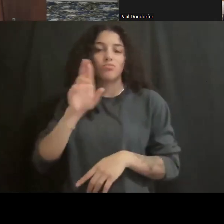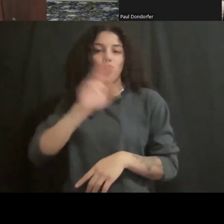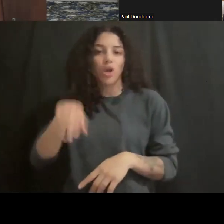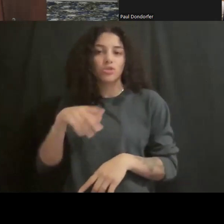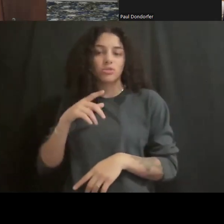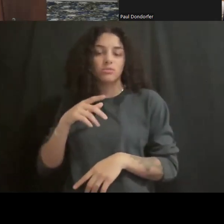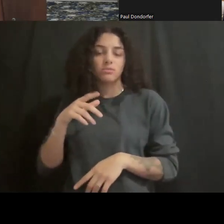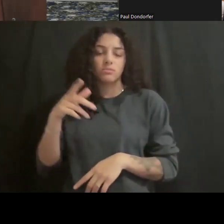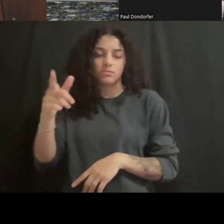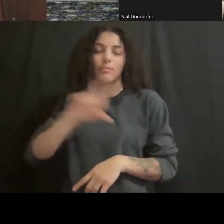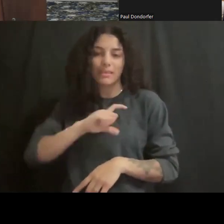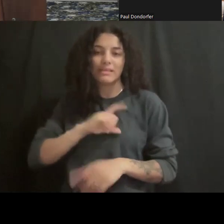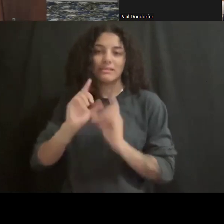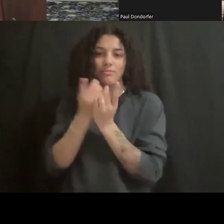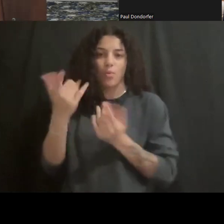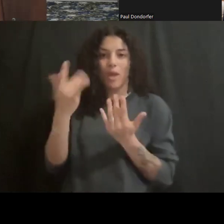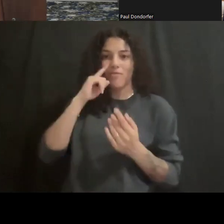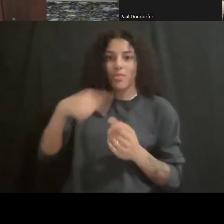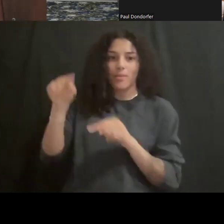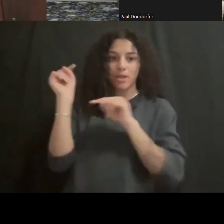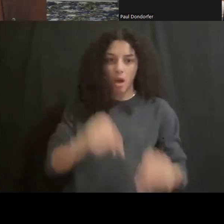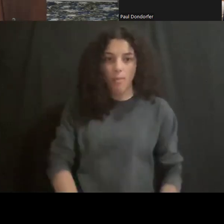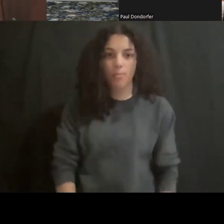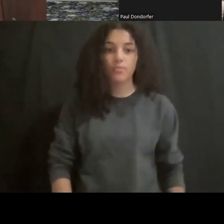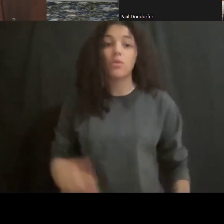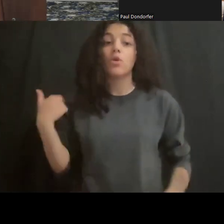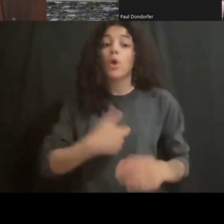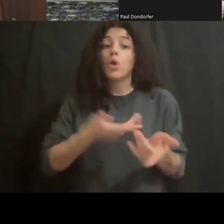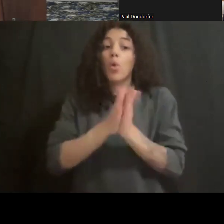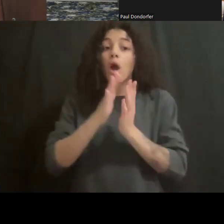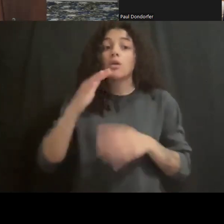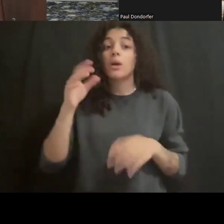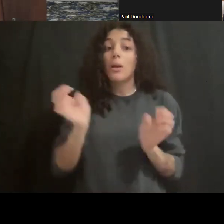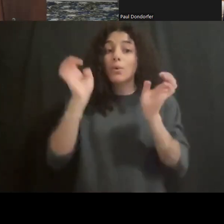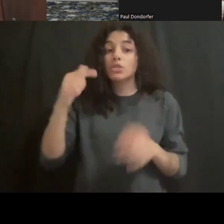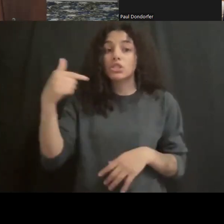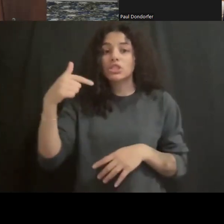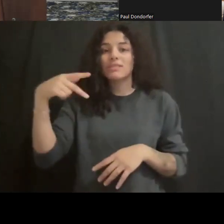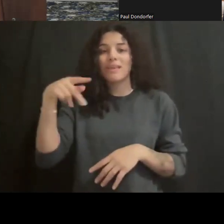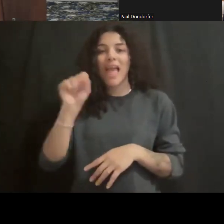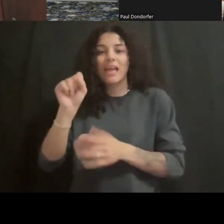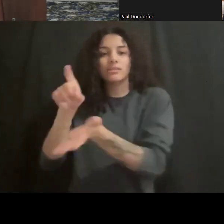button for the case workers that directly um goes to the law enforcement Um we just want to return